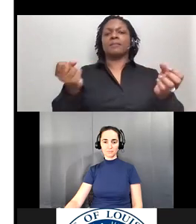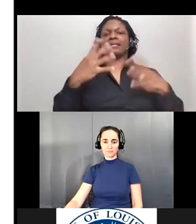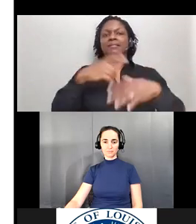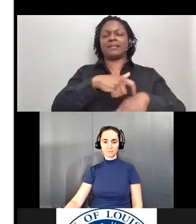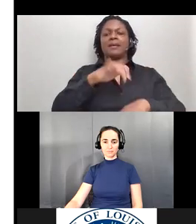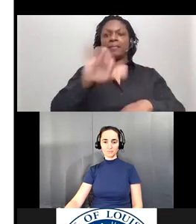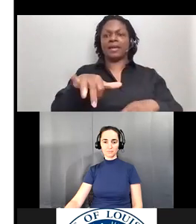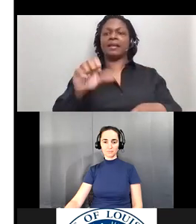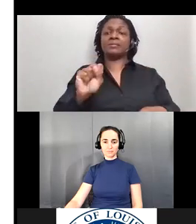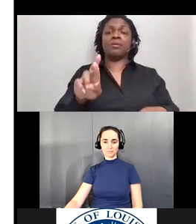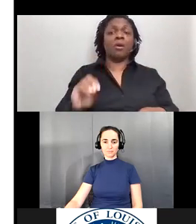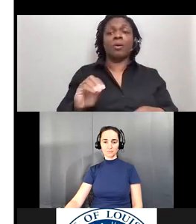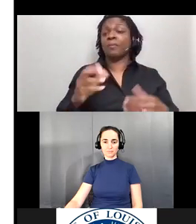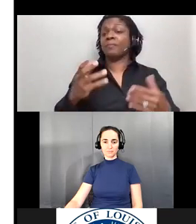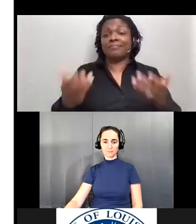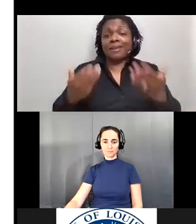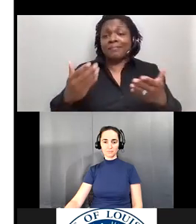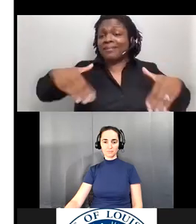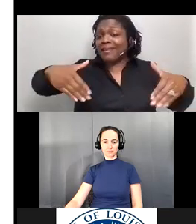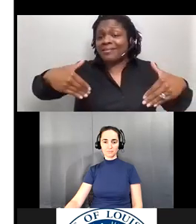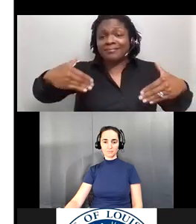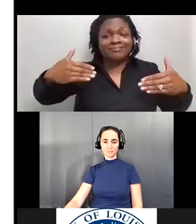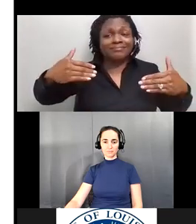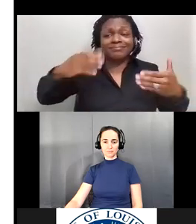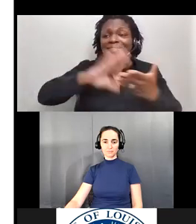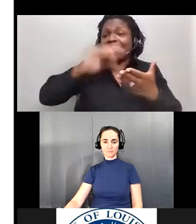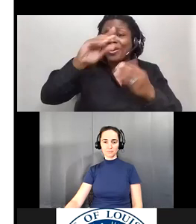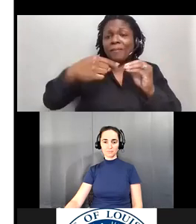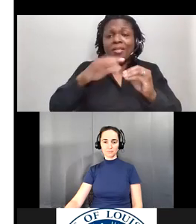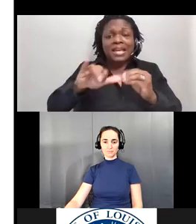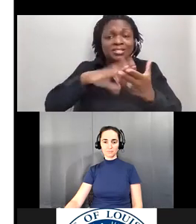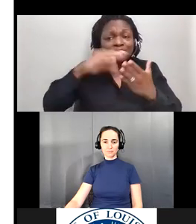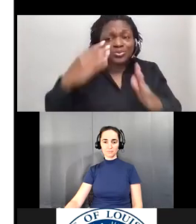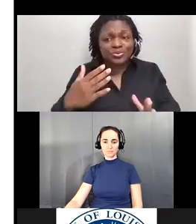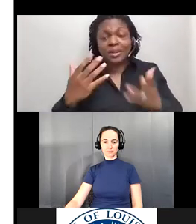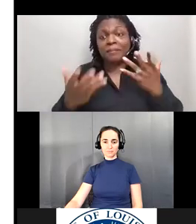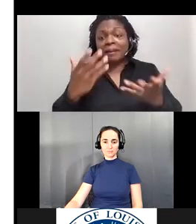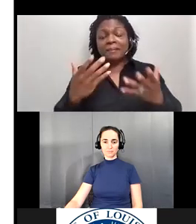officers may not know the students yet, and they may interact in a way that was, was not